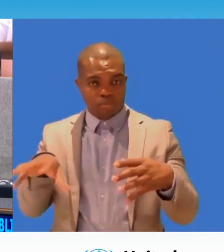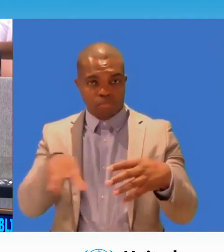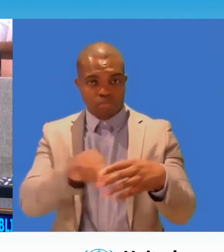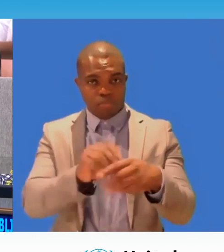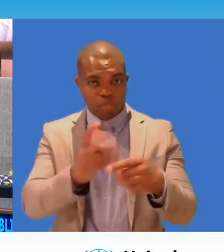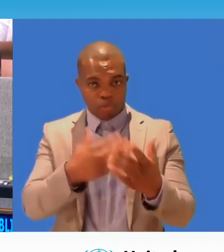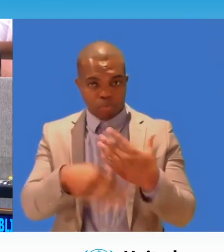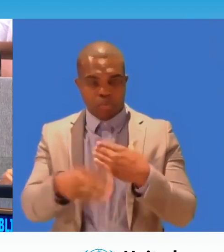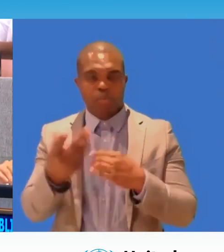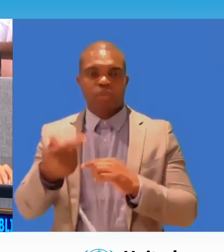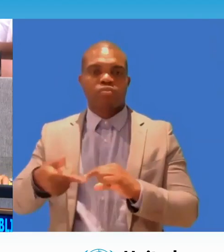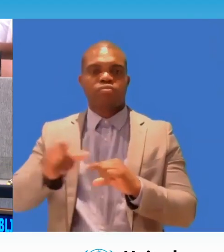or